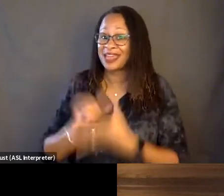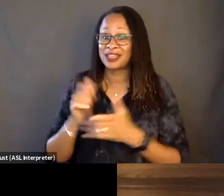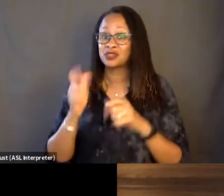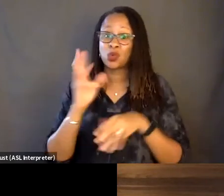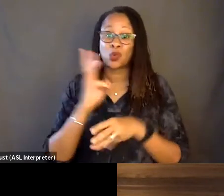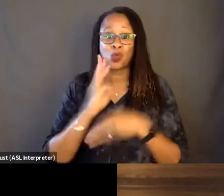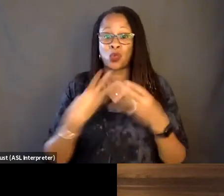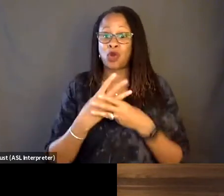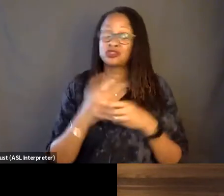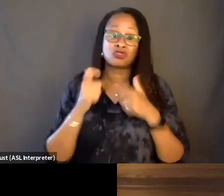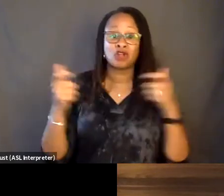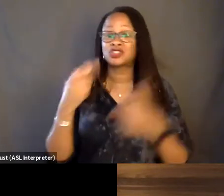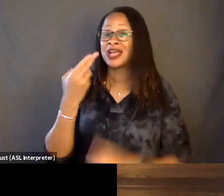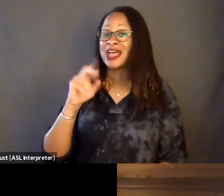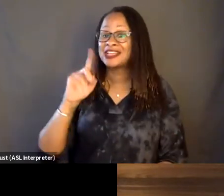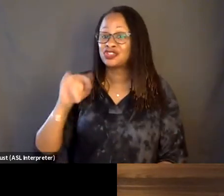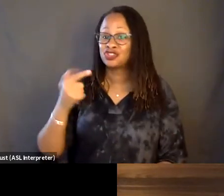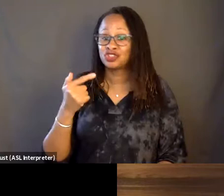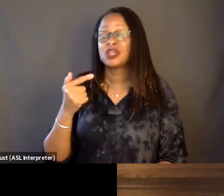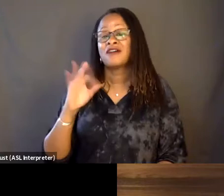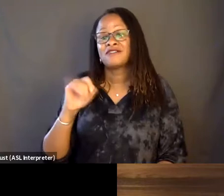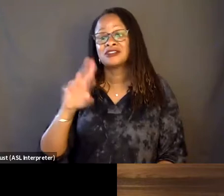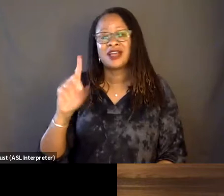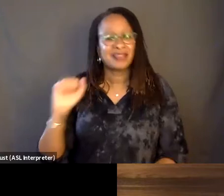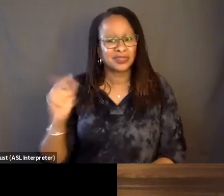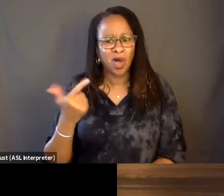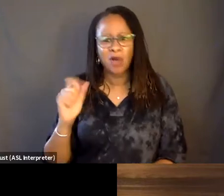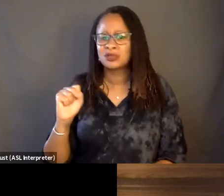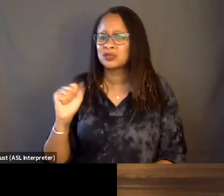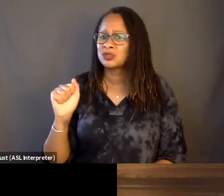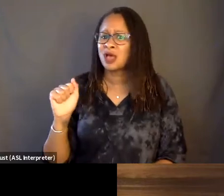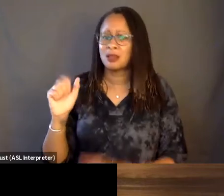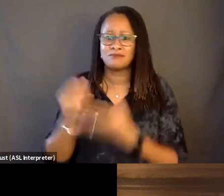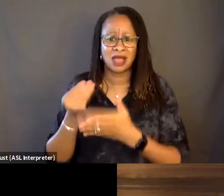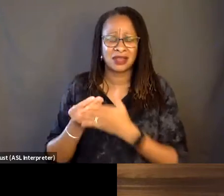and that's basically all Saudi money. They just put $500 million into Live Nation.